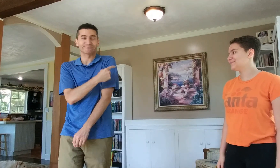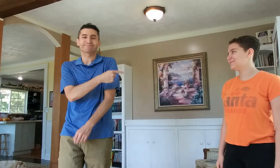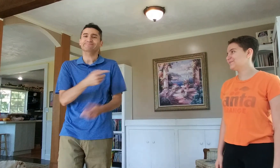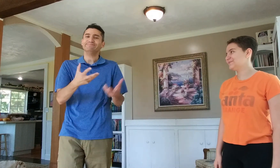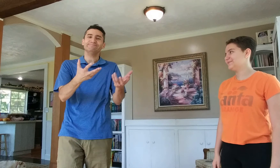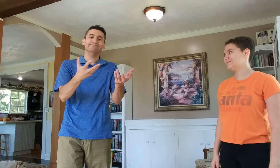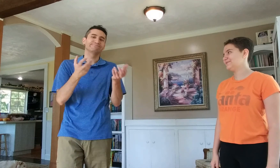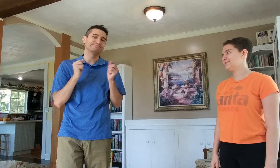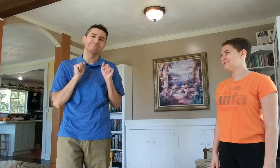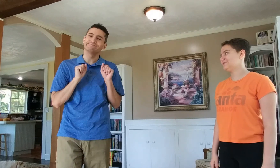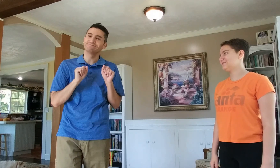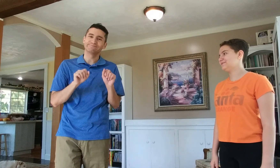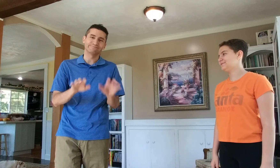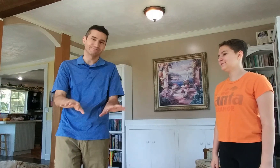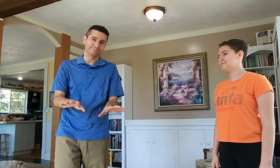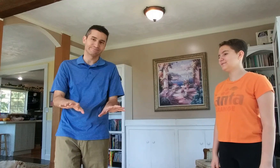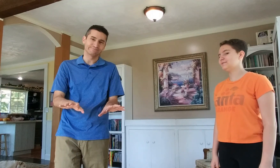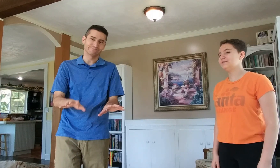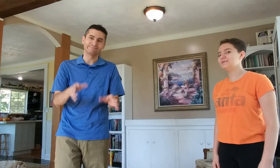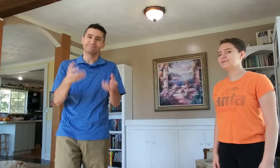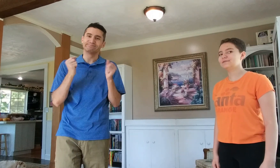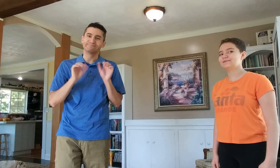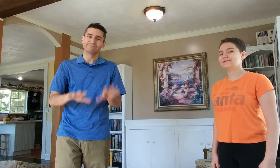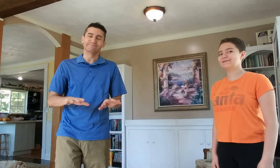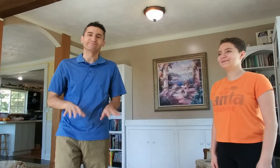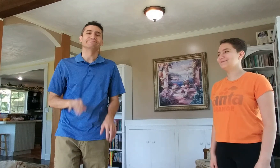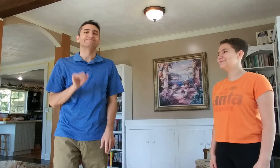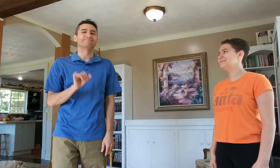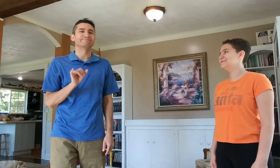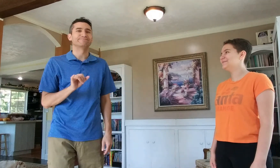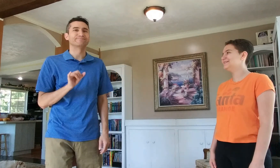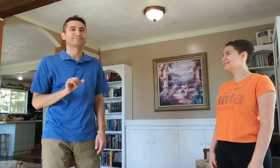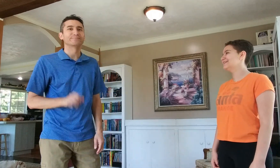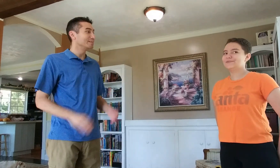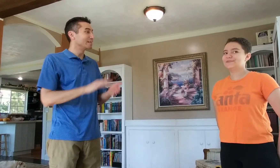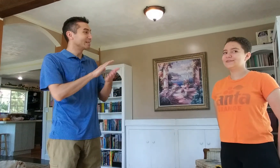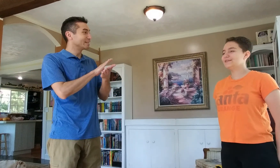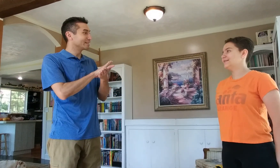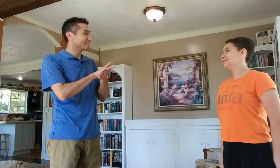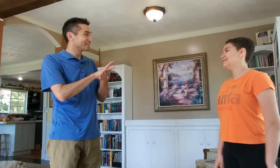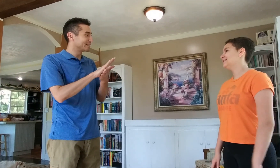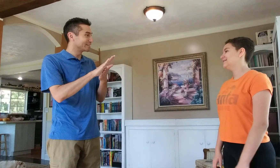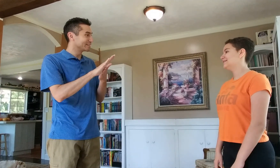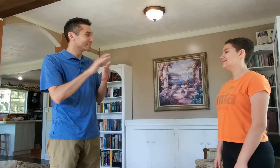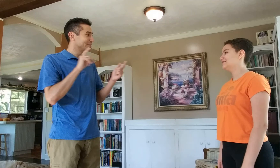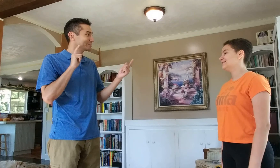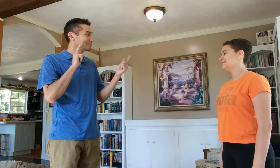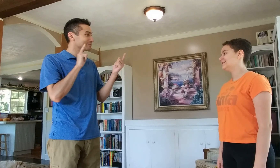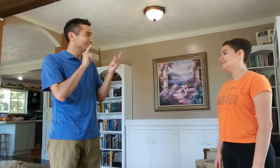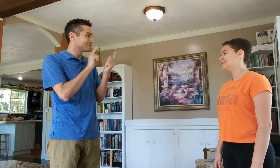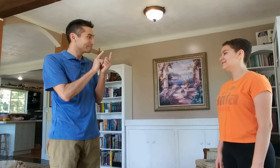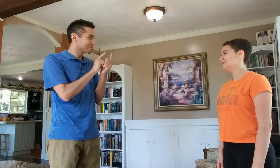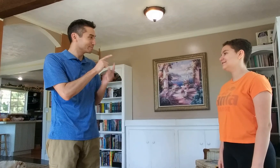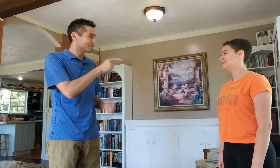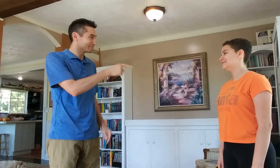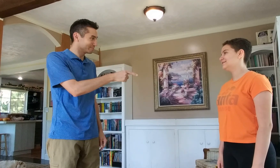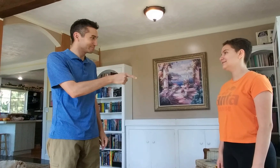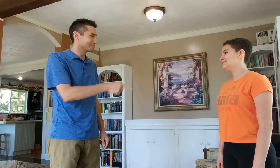TATTOO, SHE DOESN'T-WANT DOESN'T-WANT, OH NICE MEET YOU